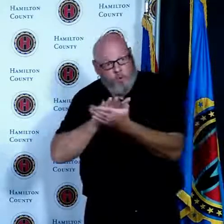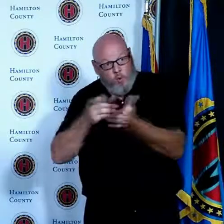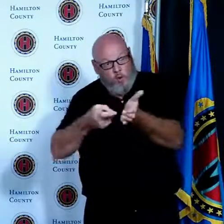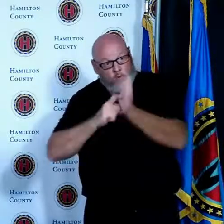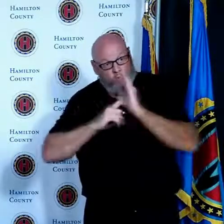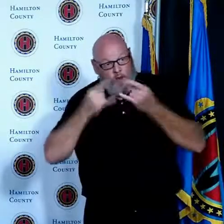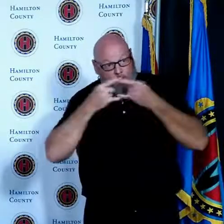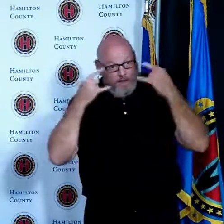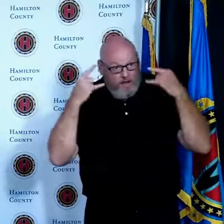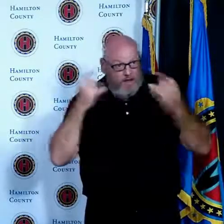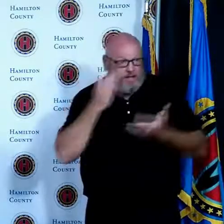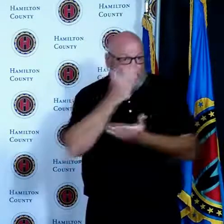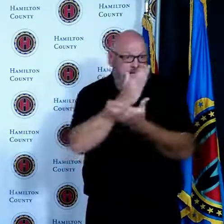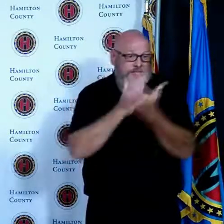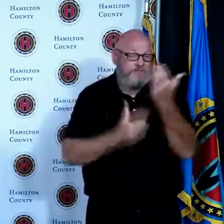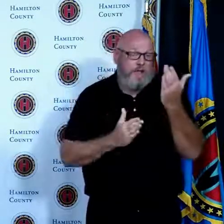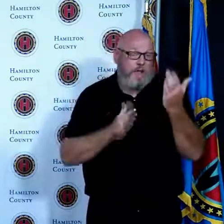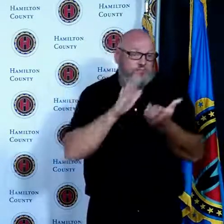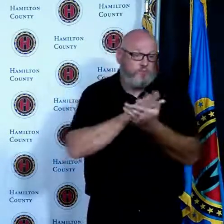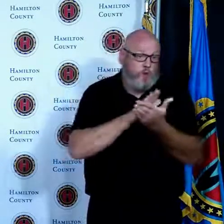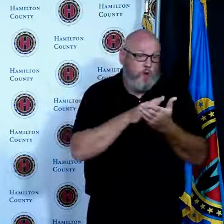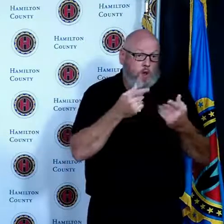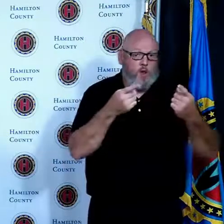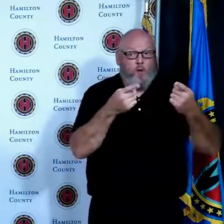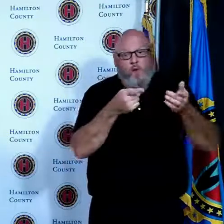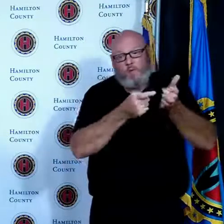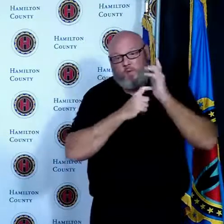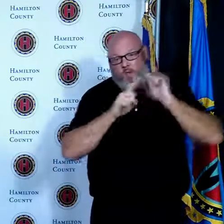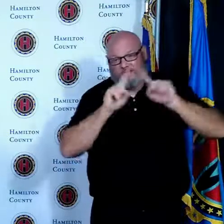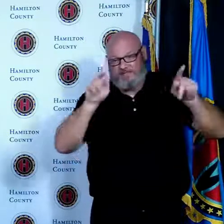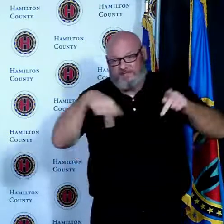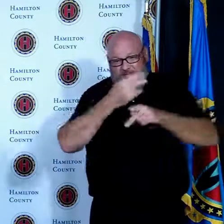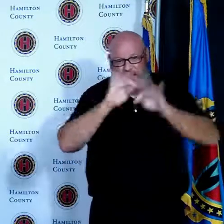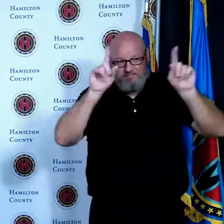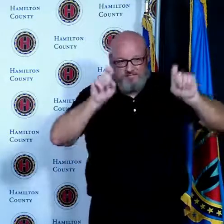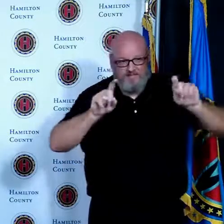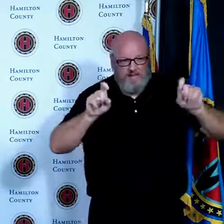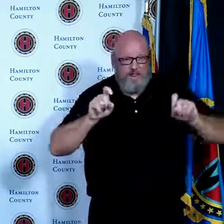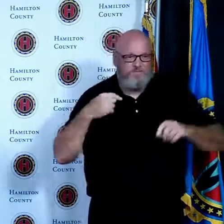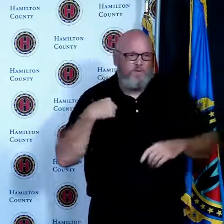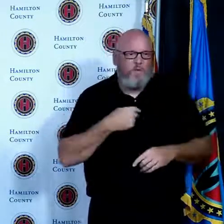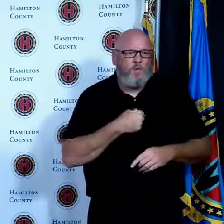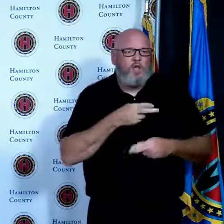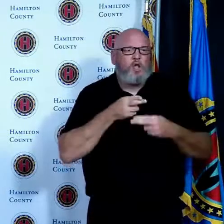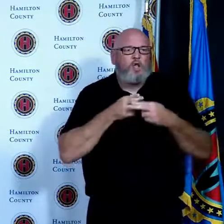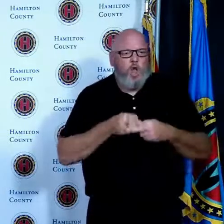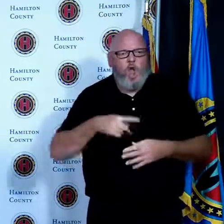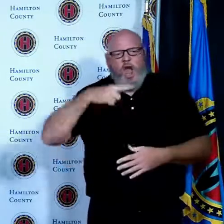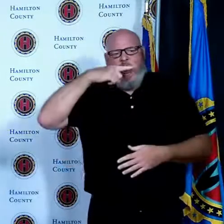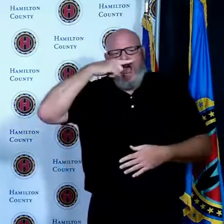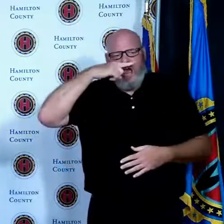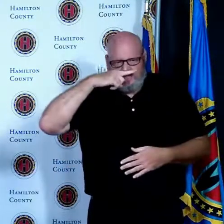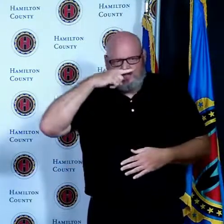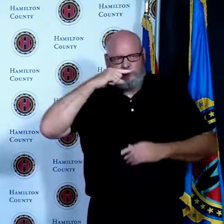about actual like sneeze guards on desks so is there anything you would say are the most effective steps that